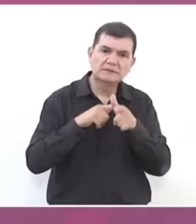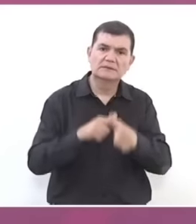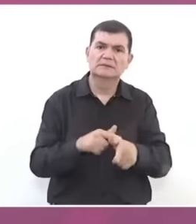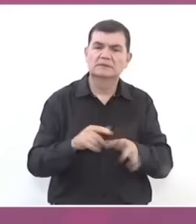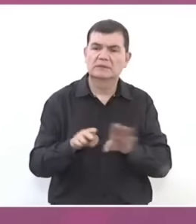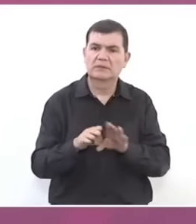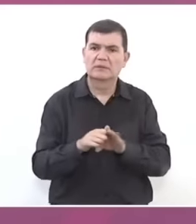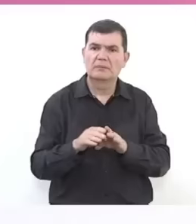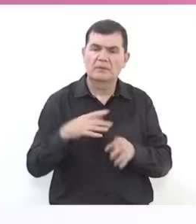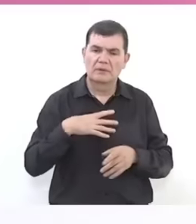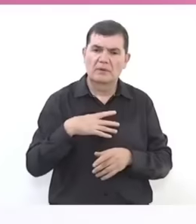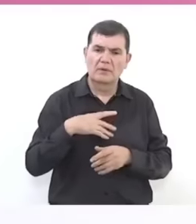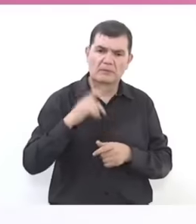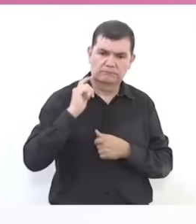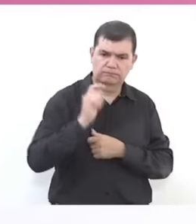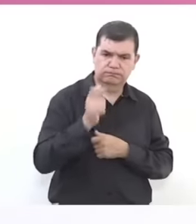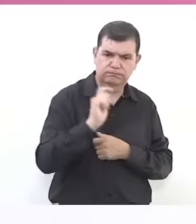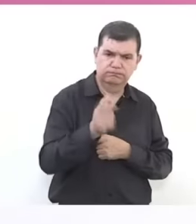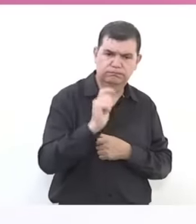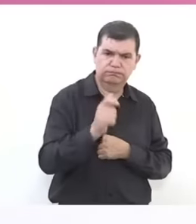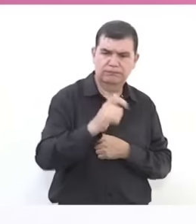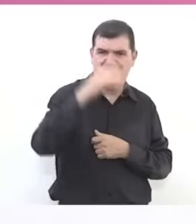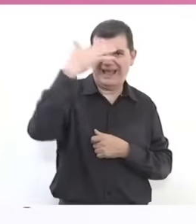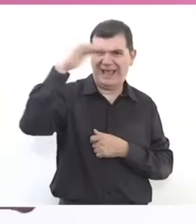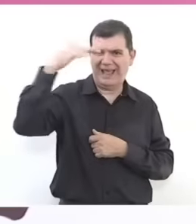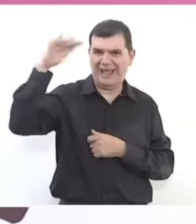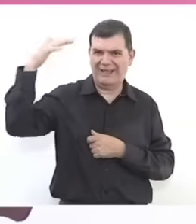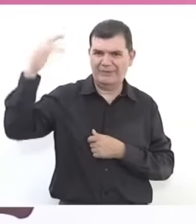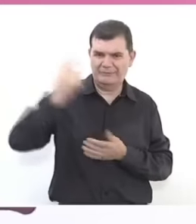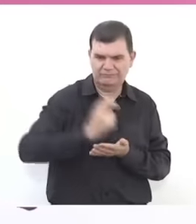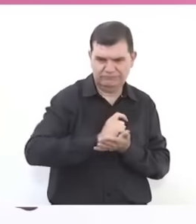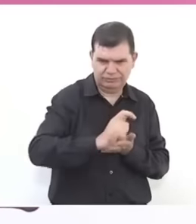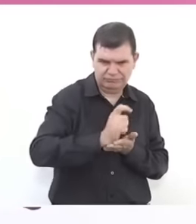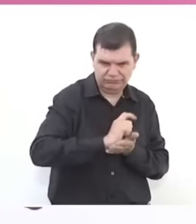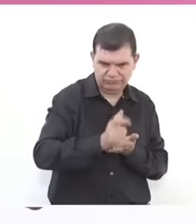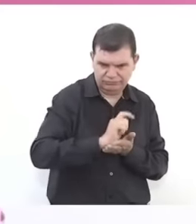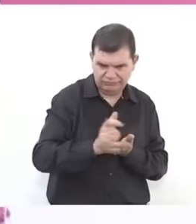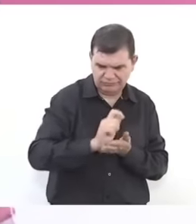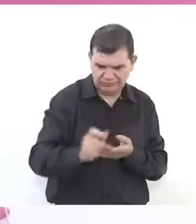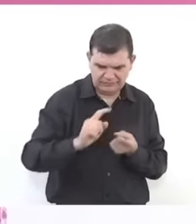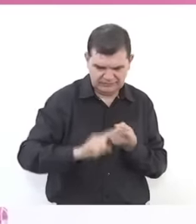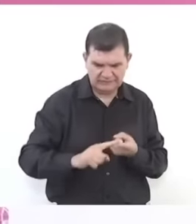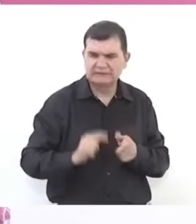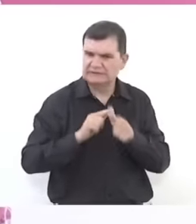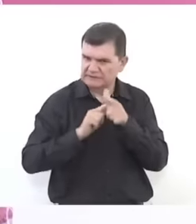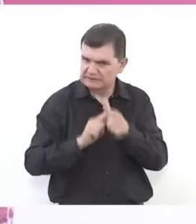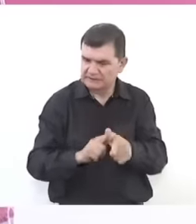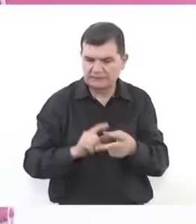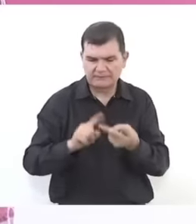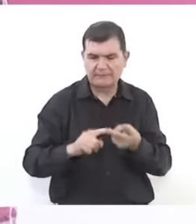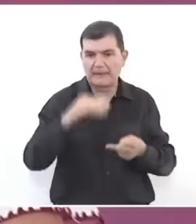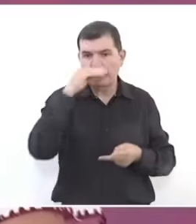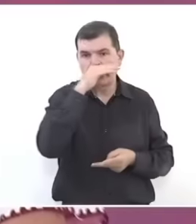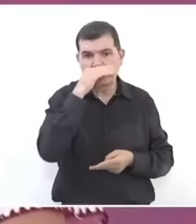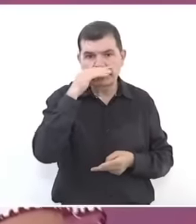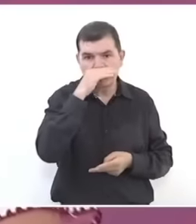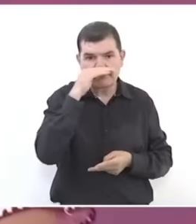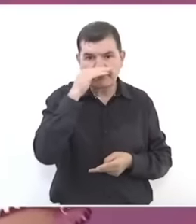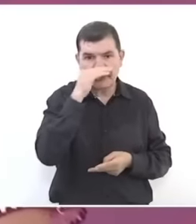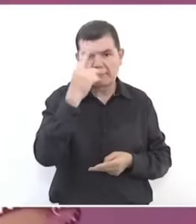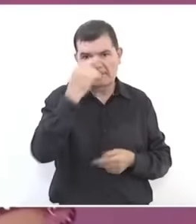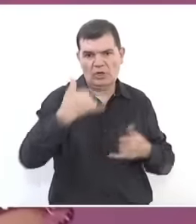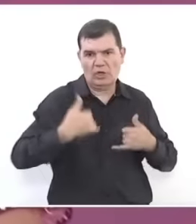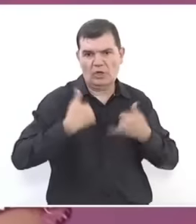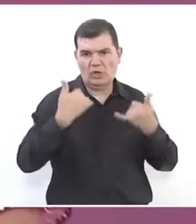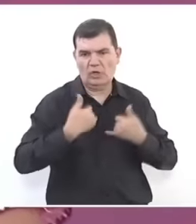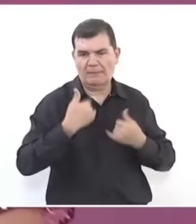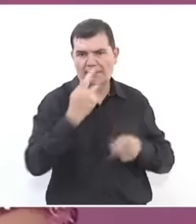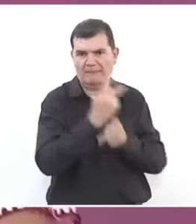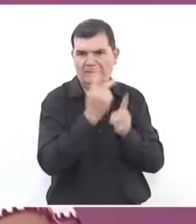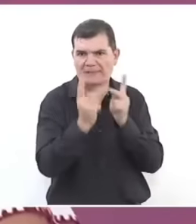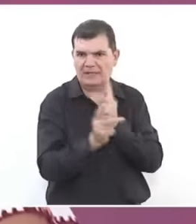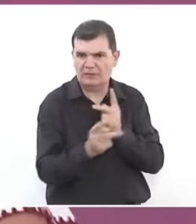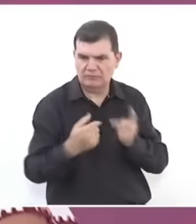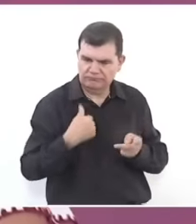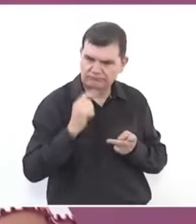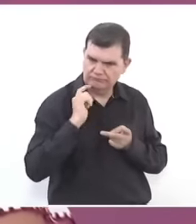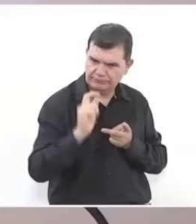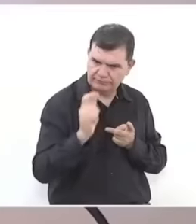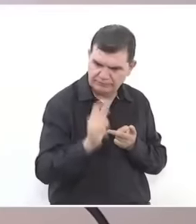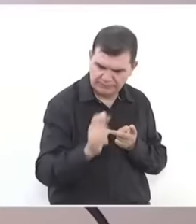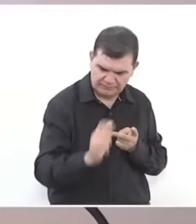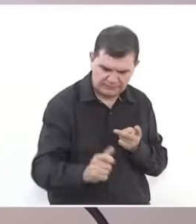universal pension for the elderly We are going to continue with the scholarships for the young people of preparator